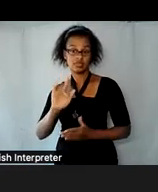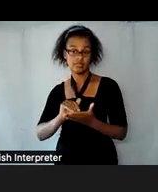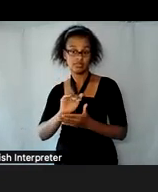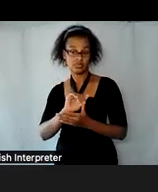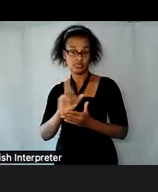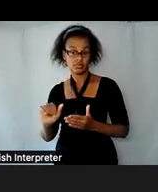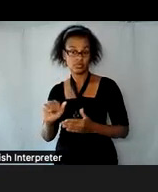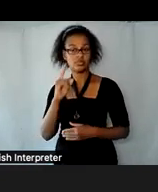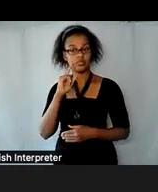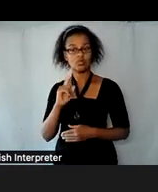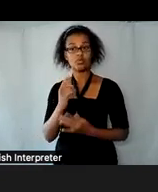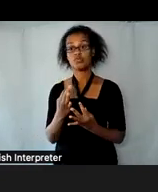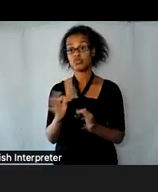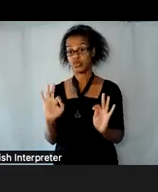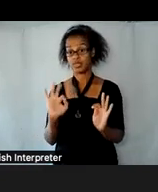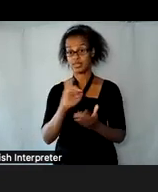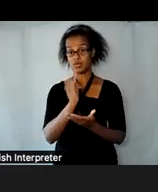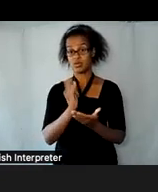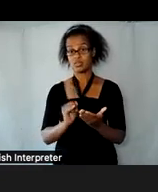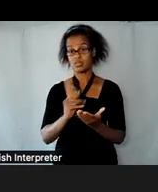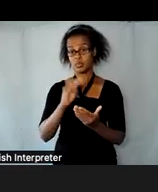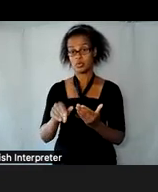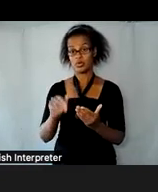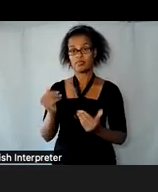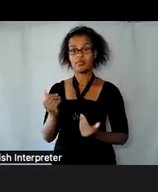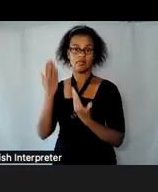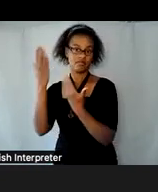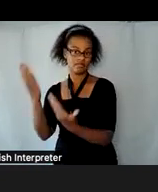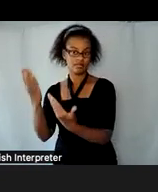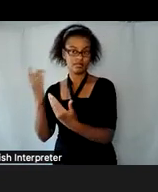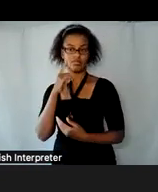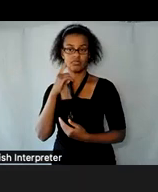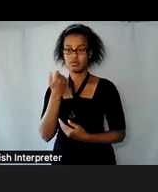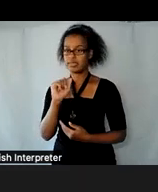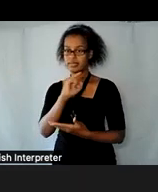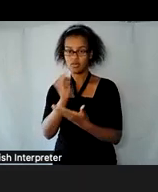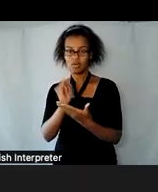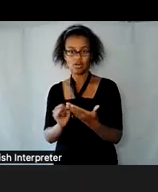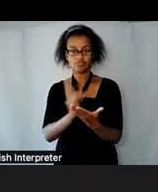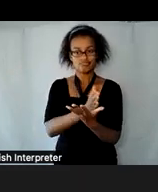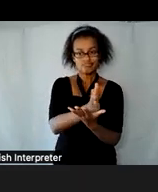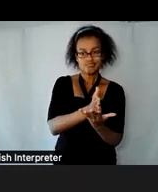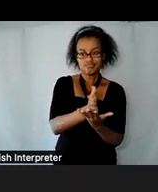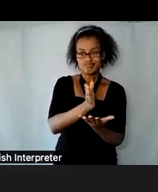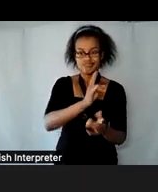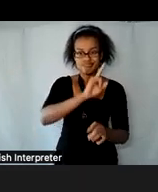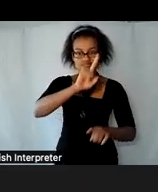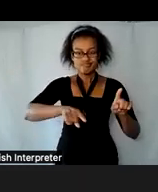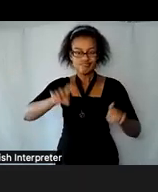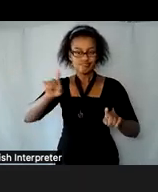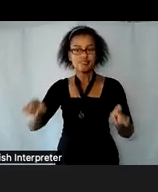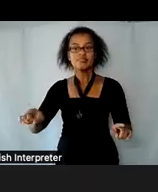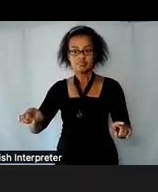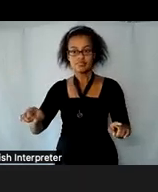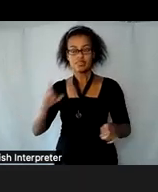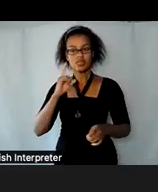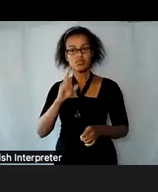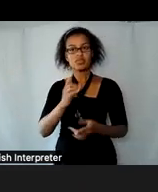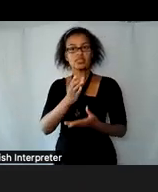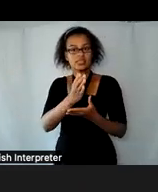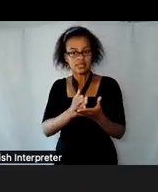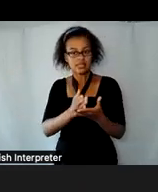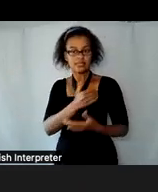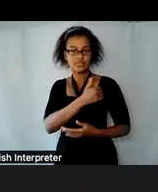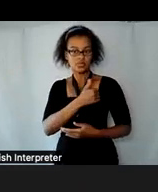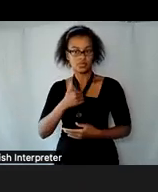arts programming in any artistic discipline in select, select the Toronto parks.